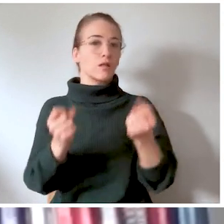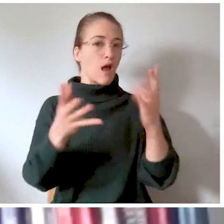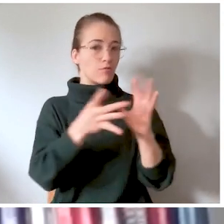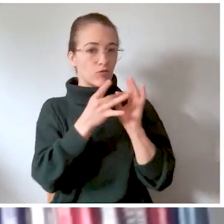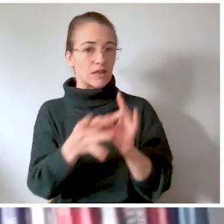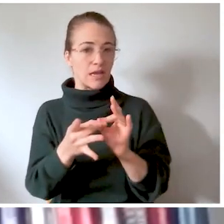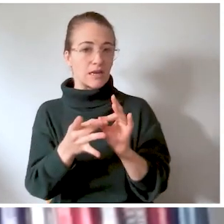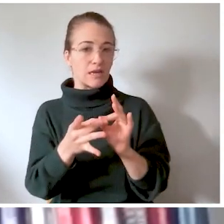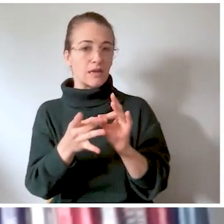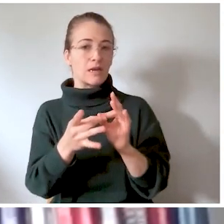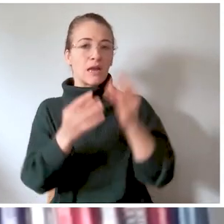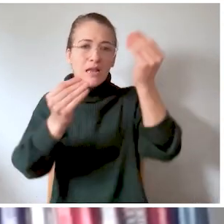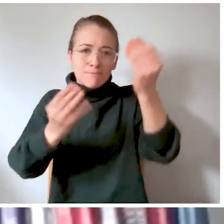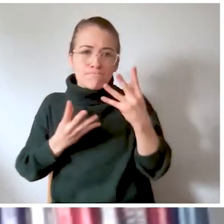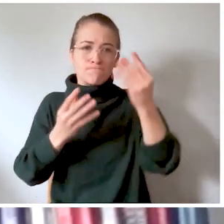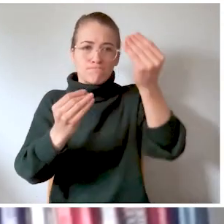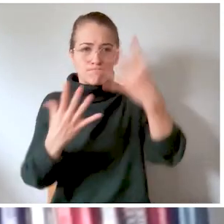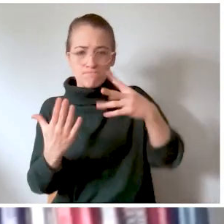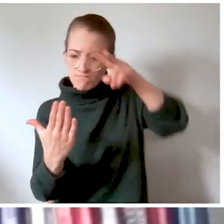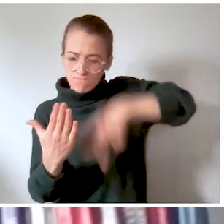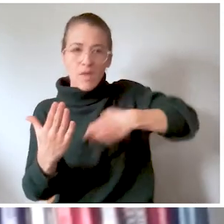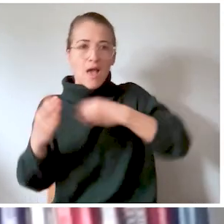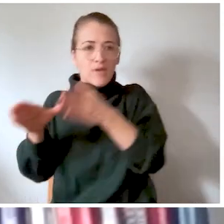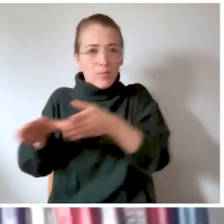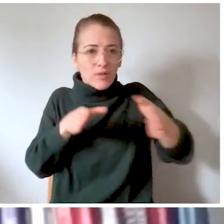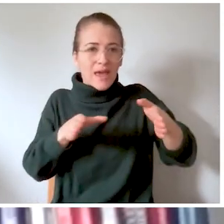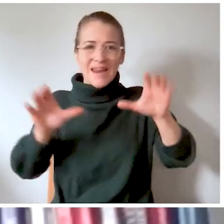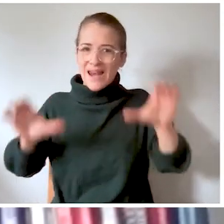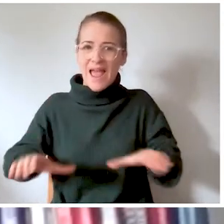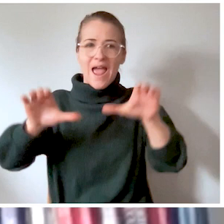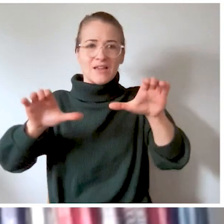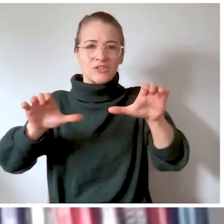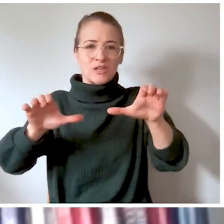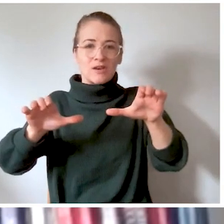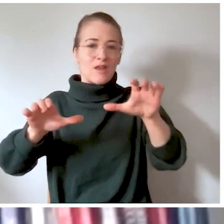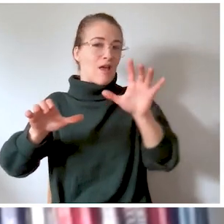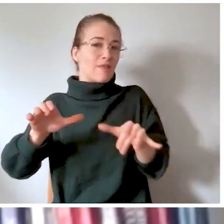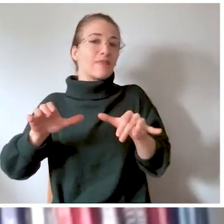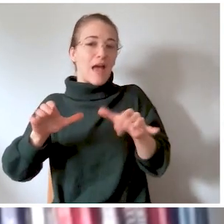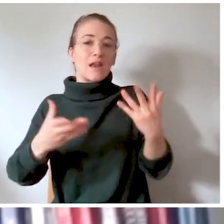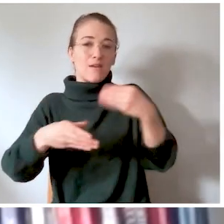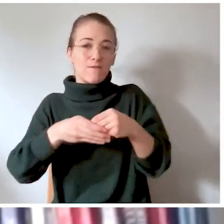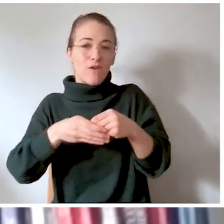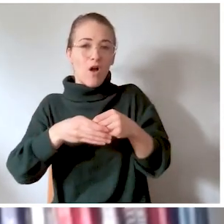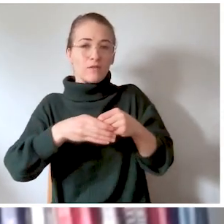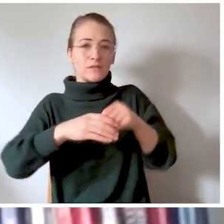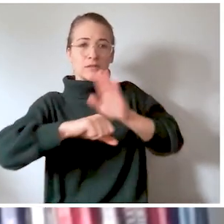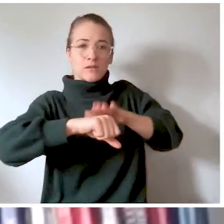with being informed, making a plan, and taking action. And usually that does involve ahead of time thinking.